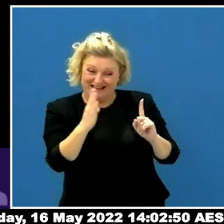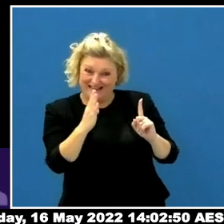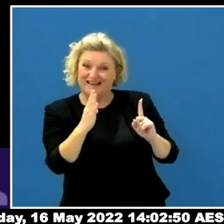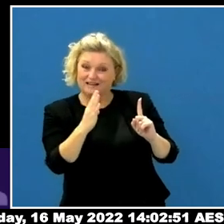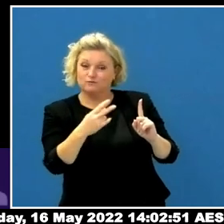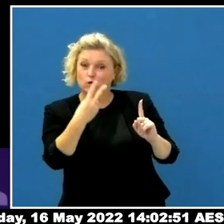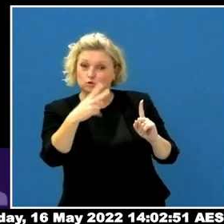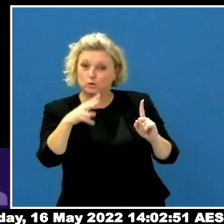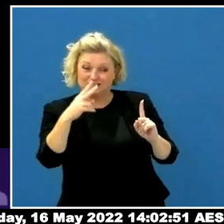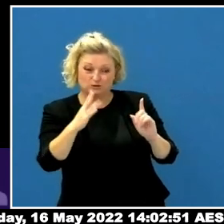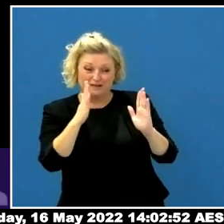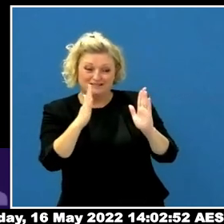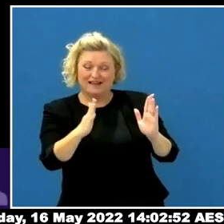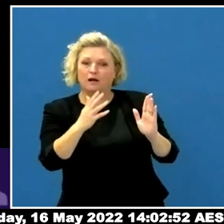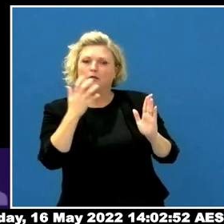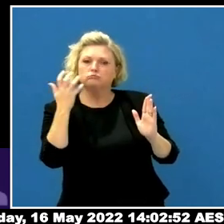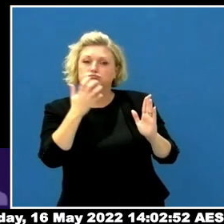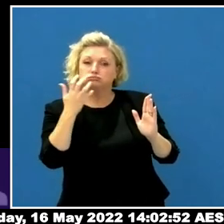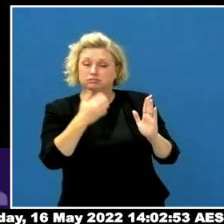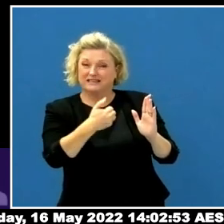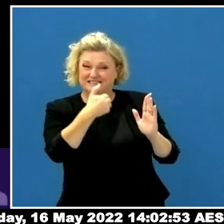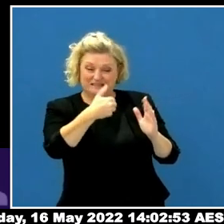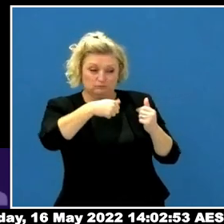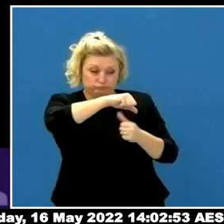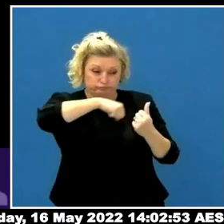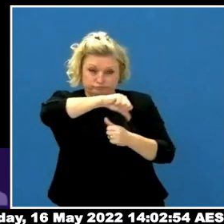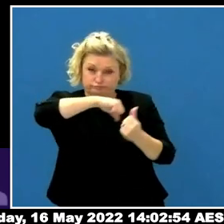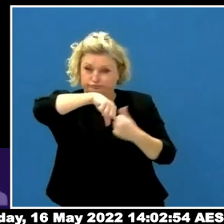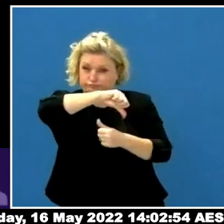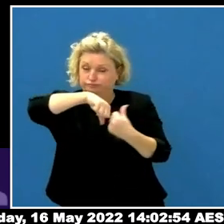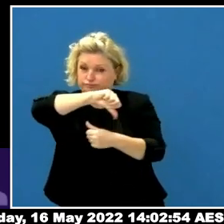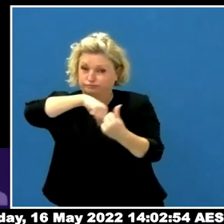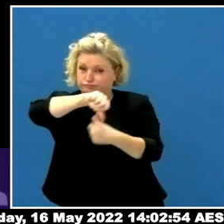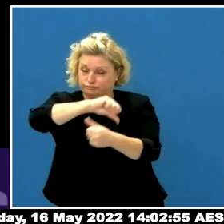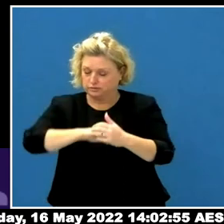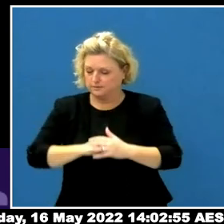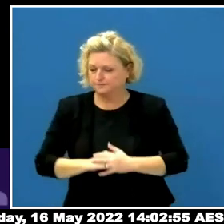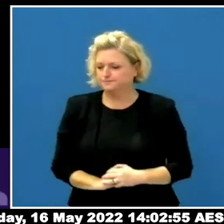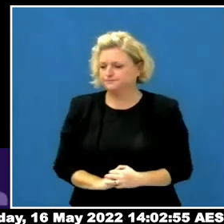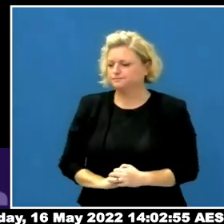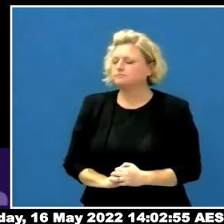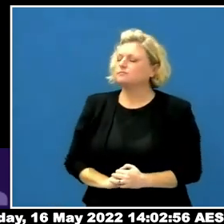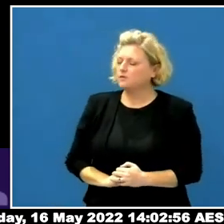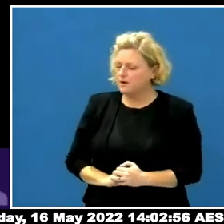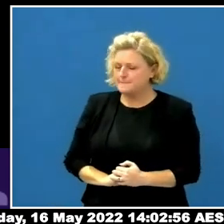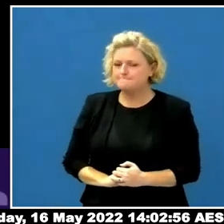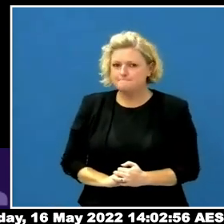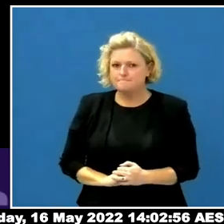and 2020. MR FOGARTY: Right. The next bullet point I think you've referred to, you talk about the staff